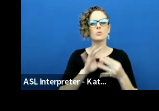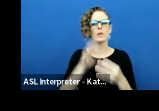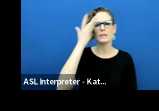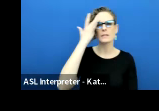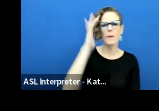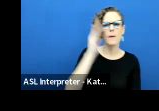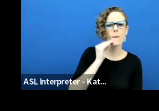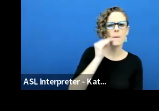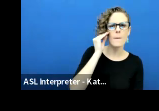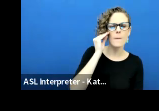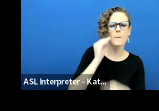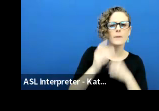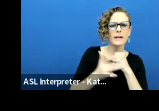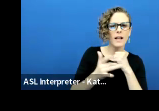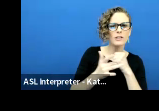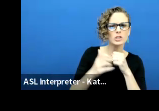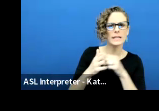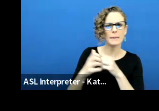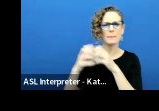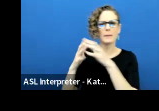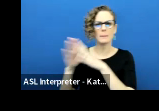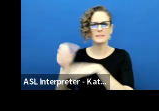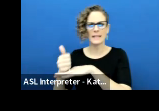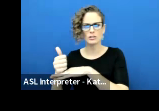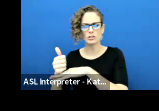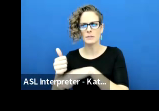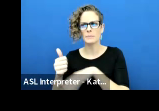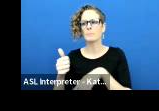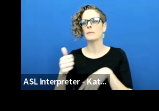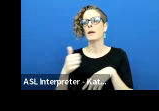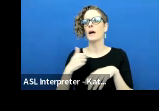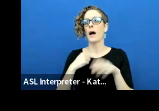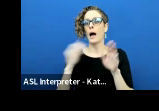implementation and the reason I put this right in the planning process is these things should